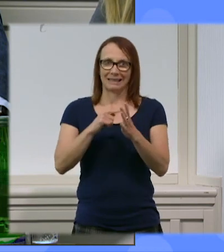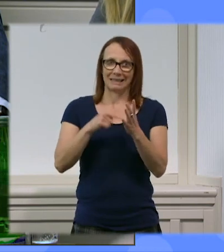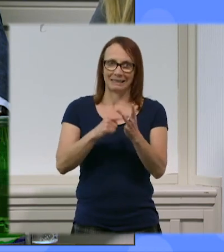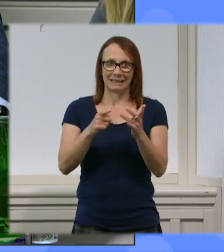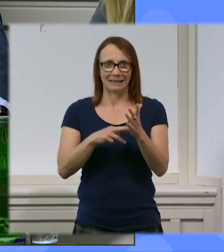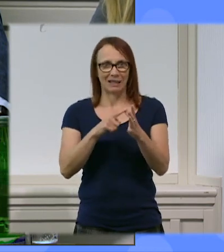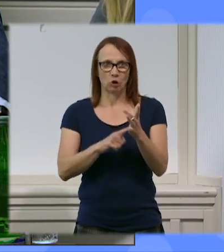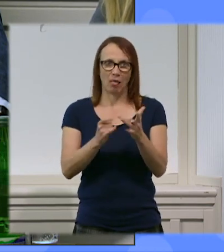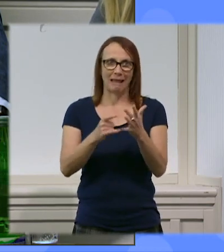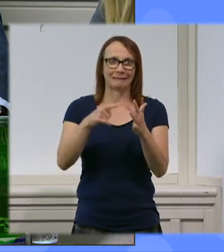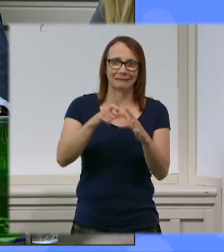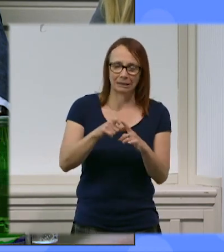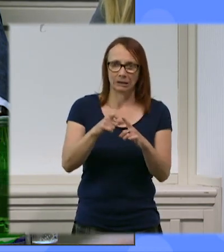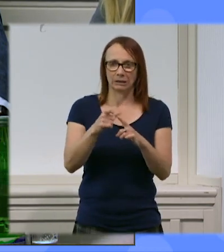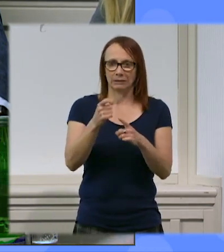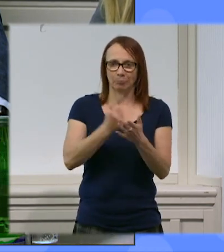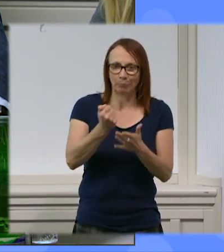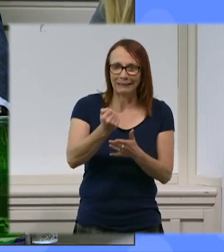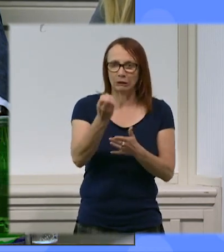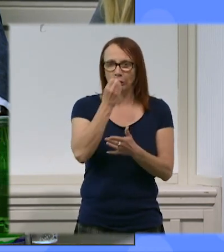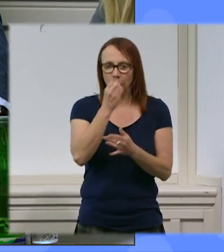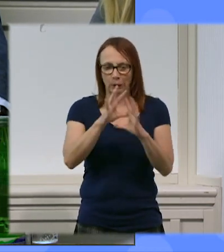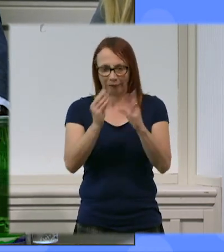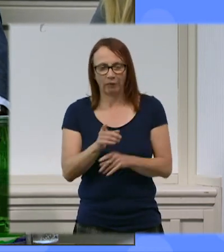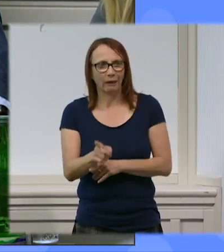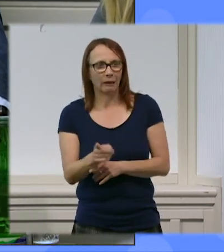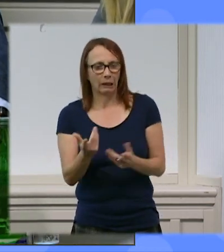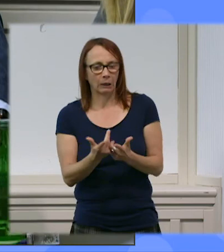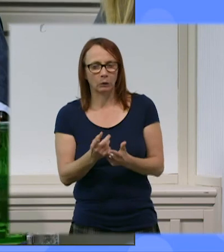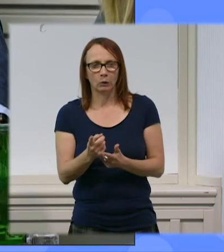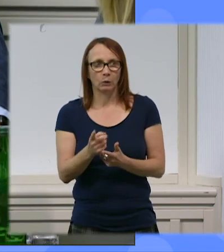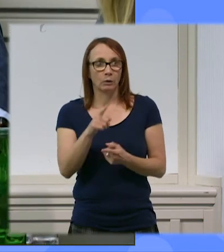we all need okay so but will they all those so cooperative approaches to